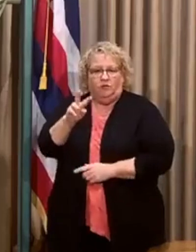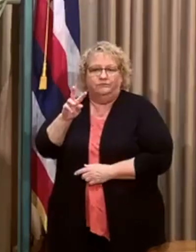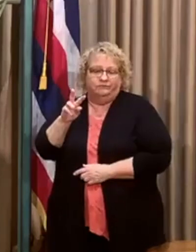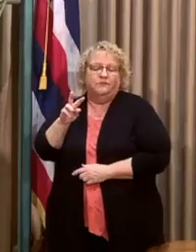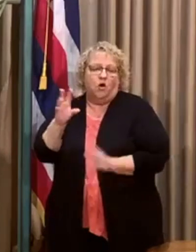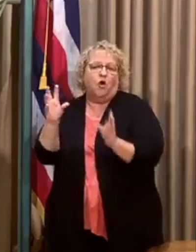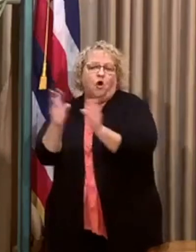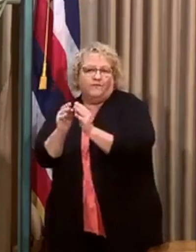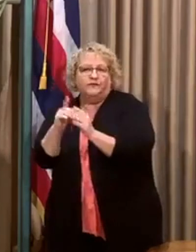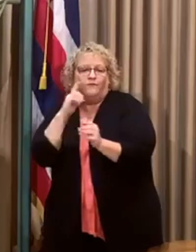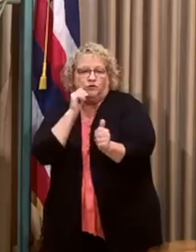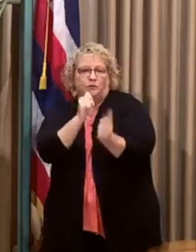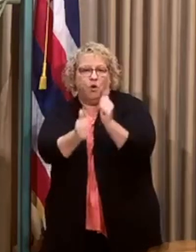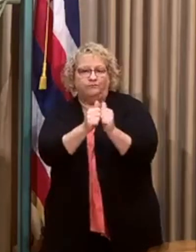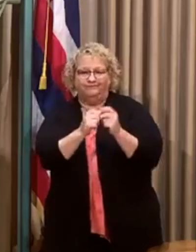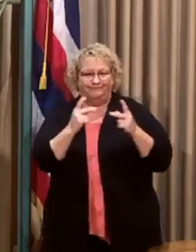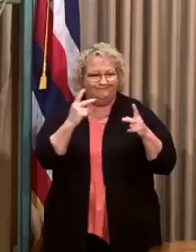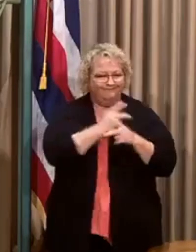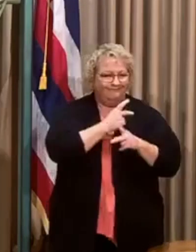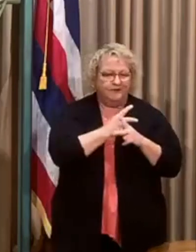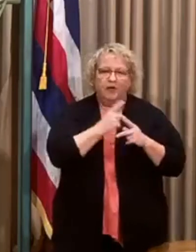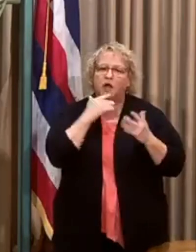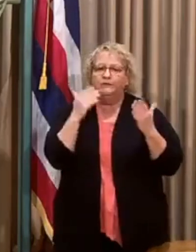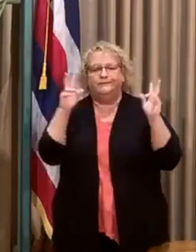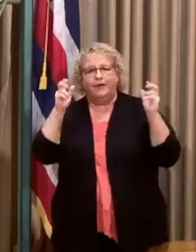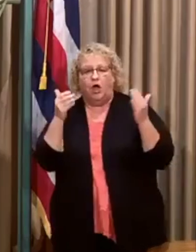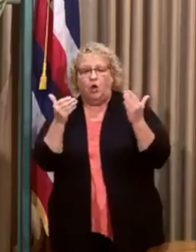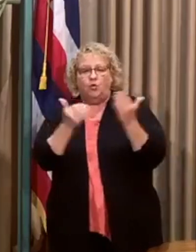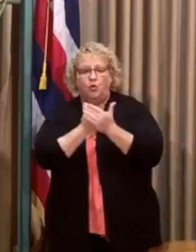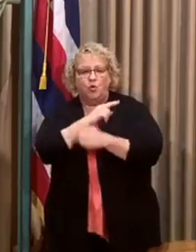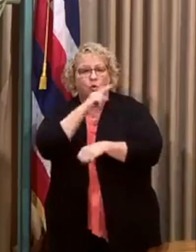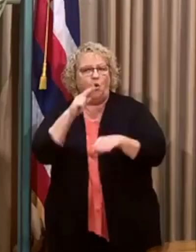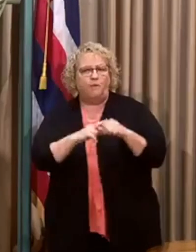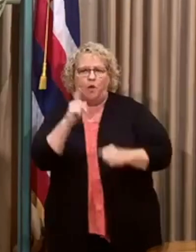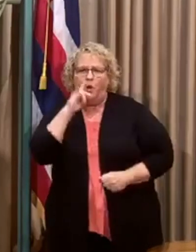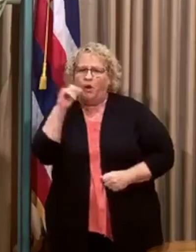to try and figure out what a new normal will look like this fall for athletics,